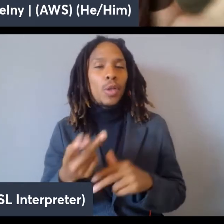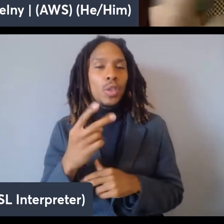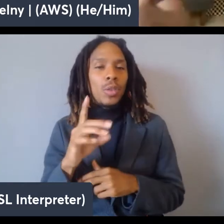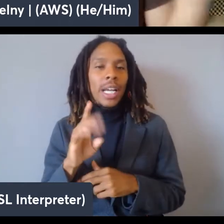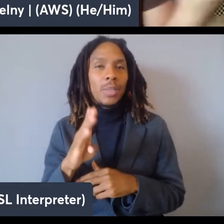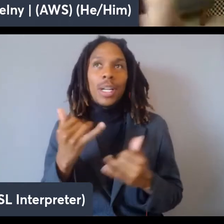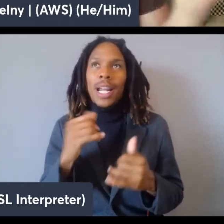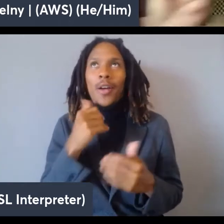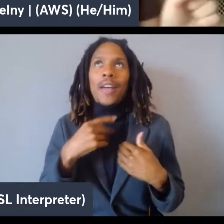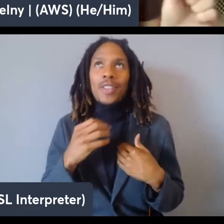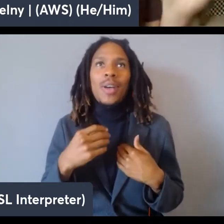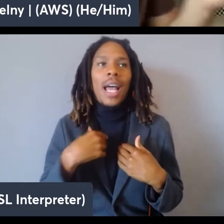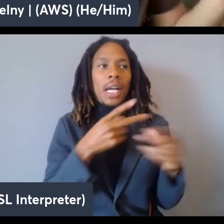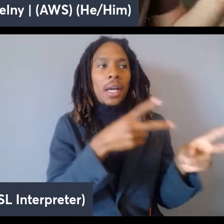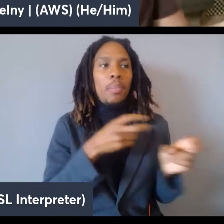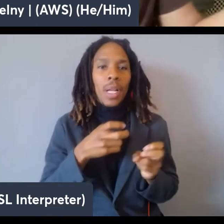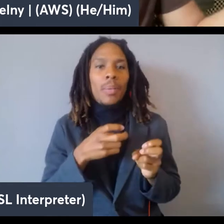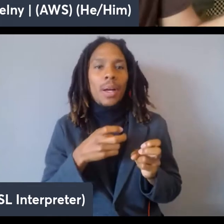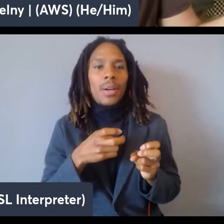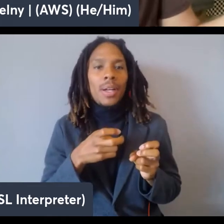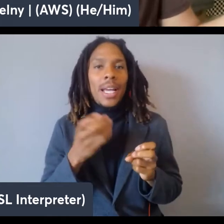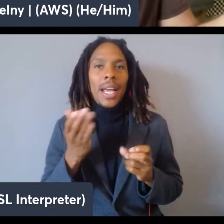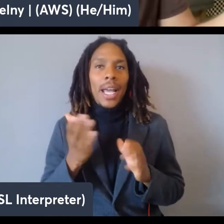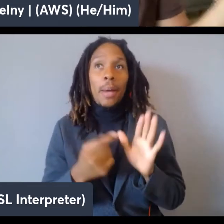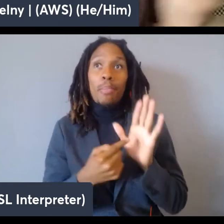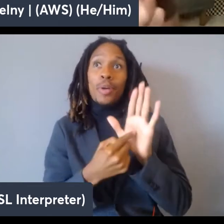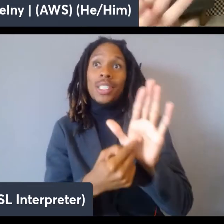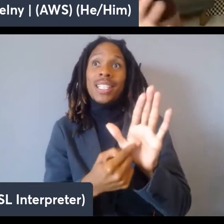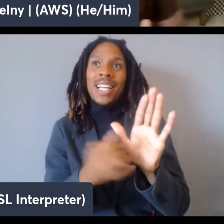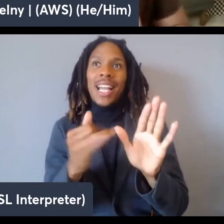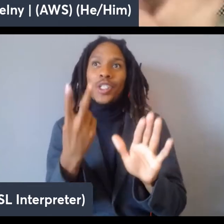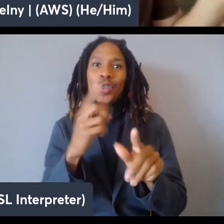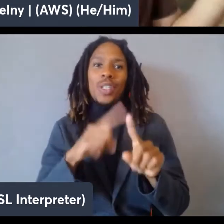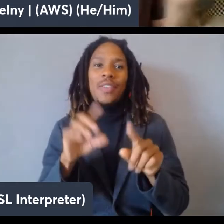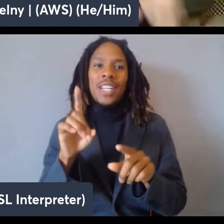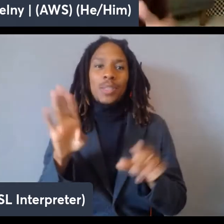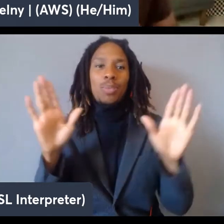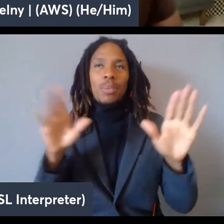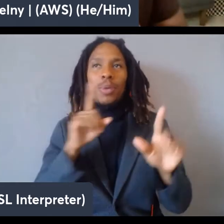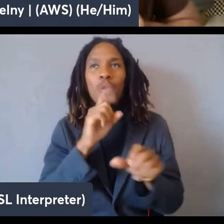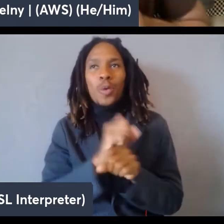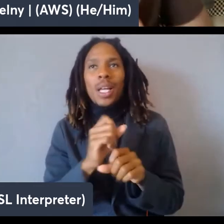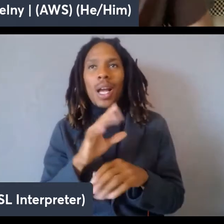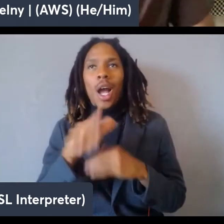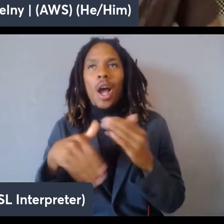So I can just pull 'em out and present it like it's two different dashboards, but really it's all coming from the same data,